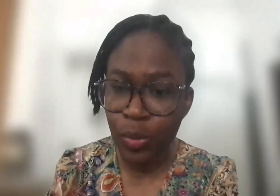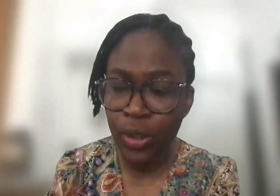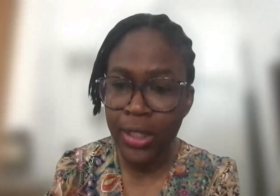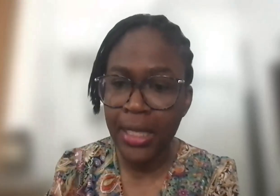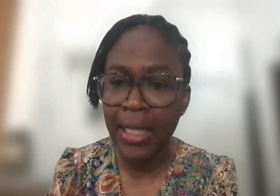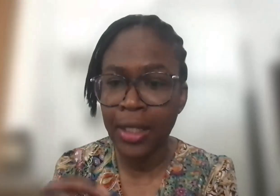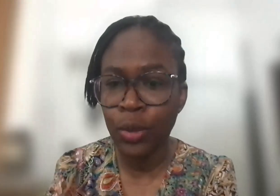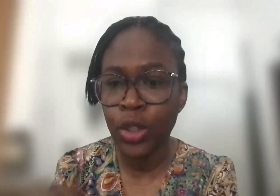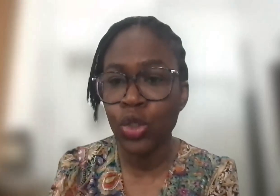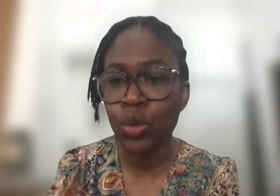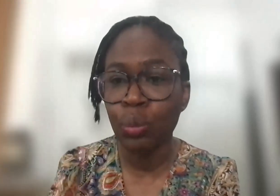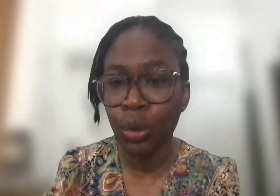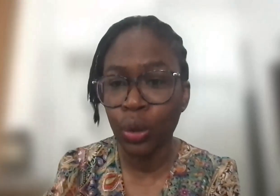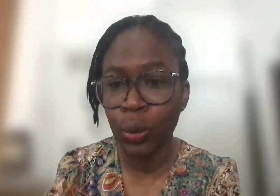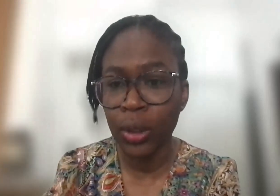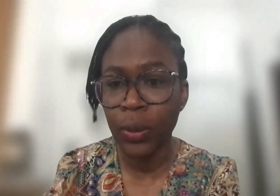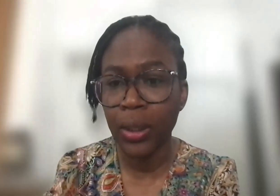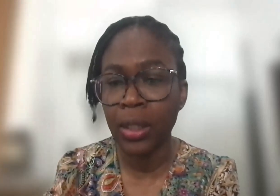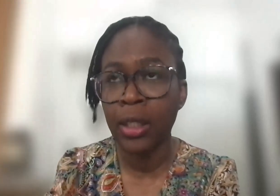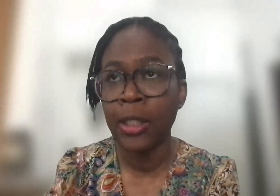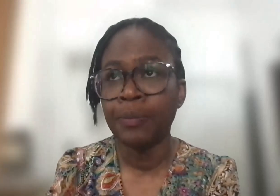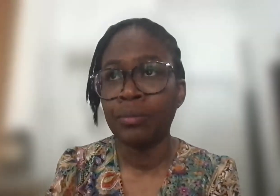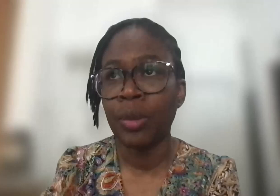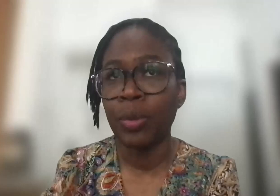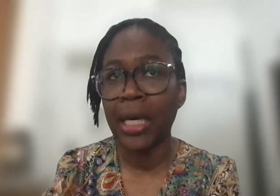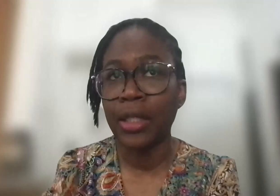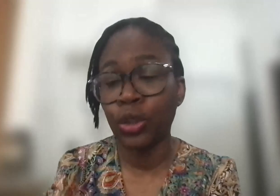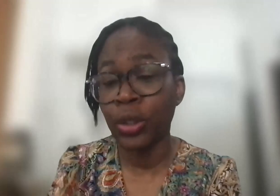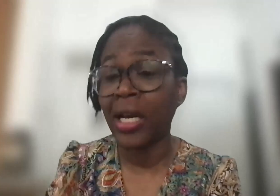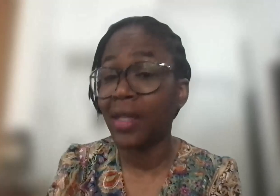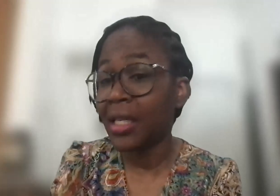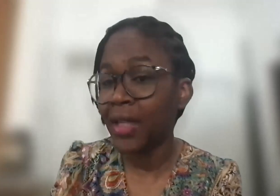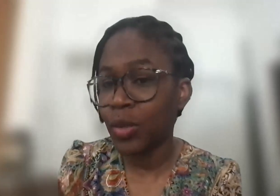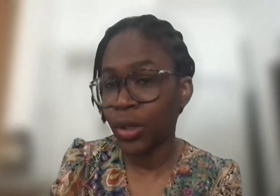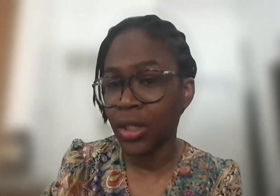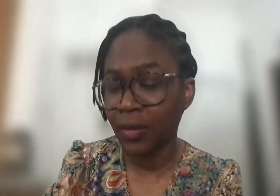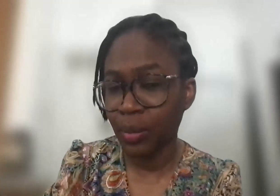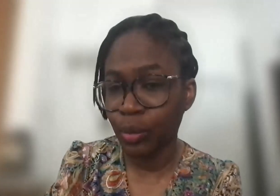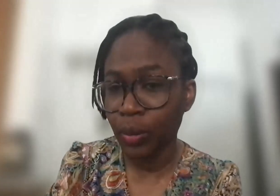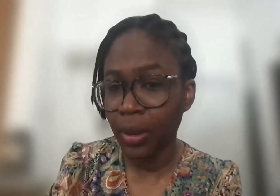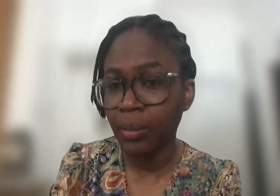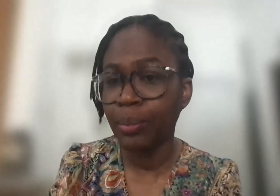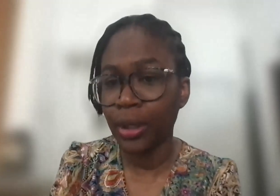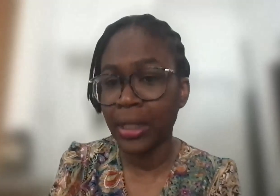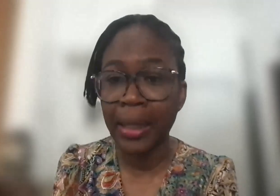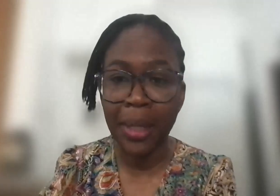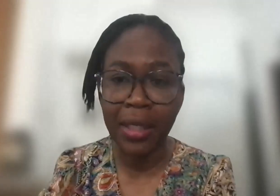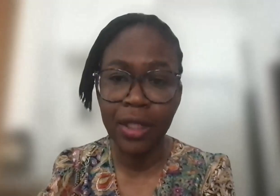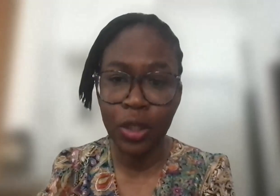people with lived experience. I think we need to do more work with people that do not have a lived experience of the problem, but they are part of the